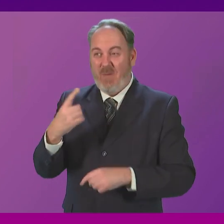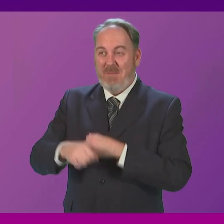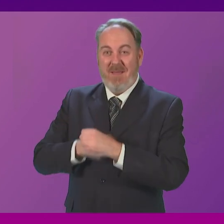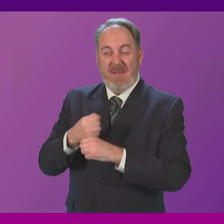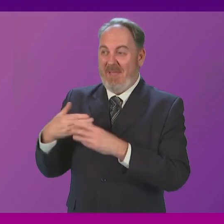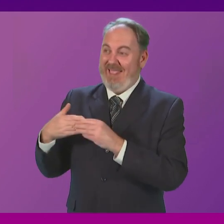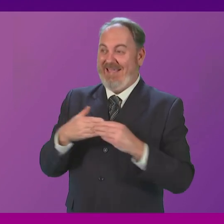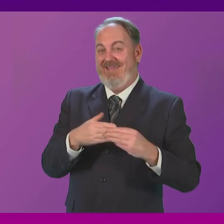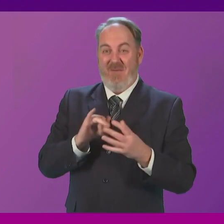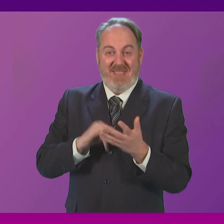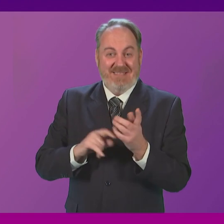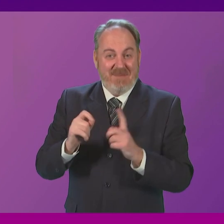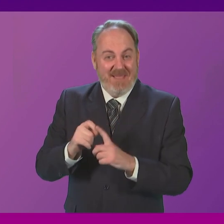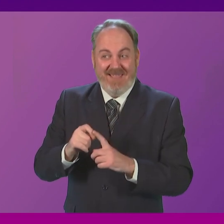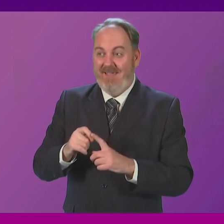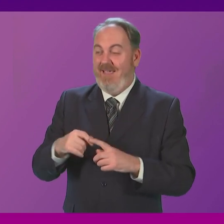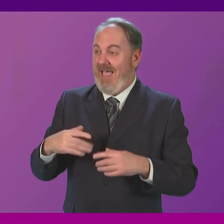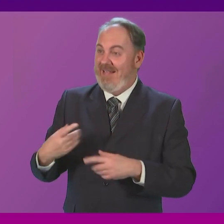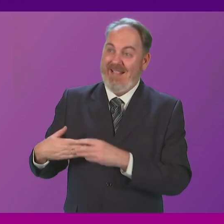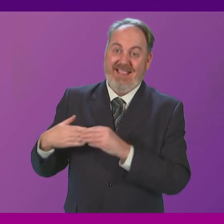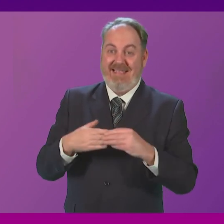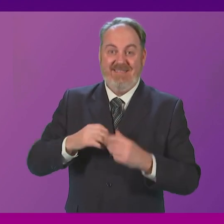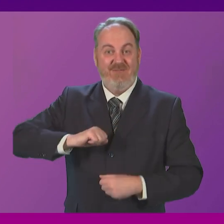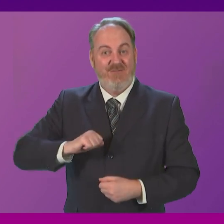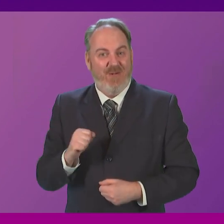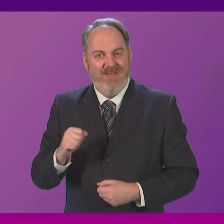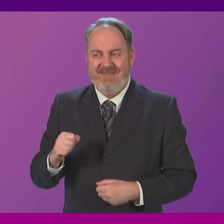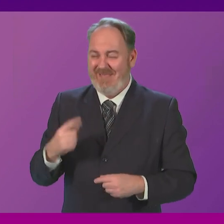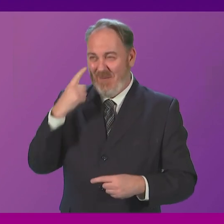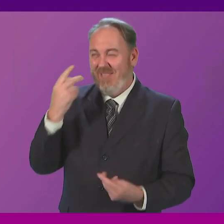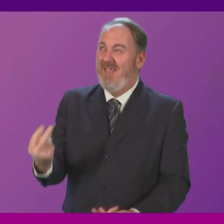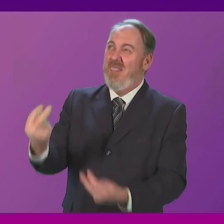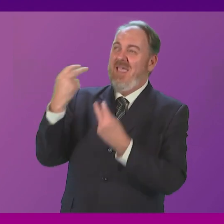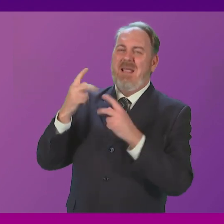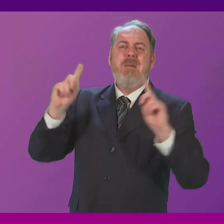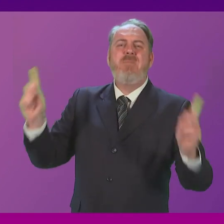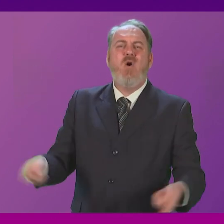and made this country their home. However, reaching this historic moment has not been easy.